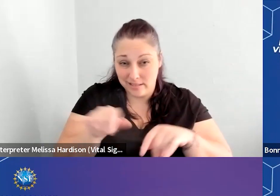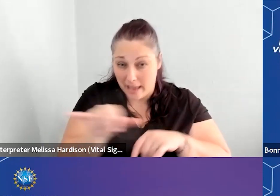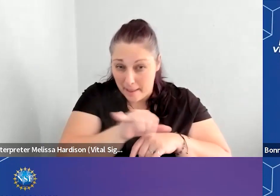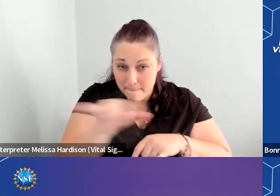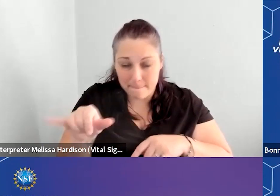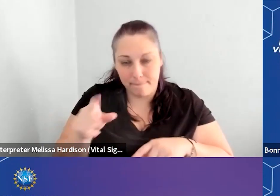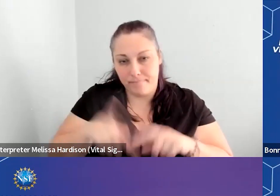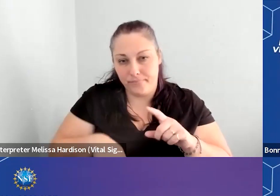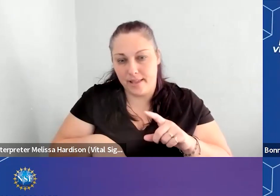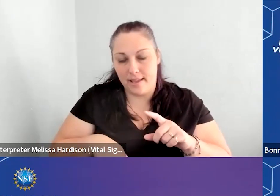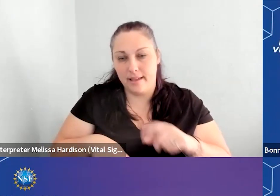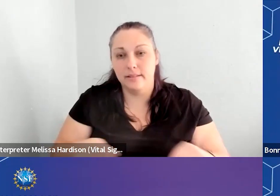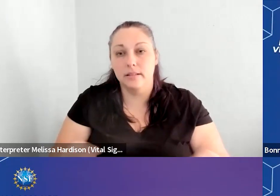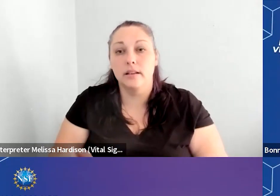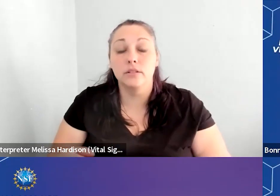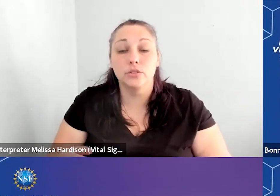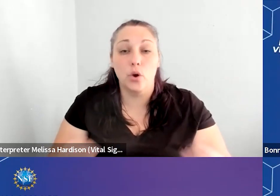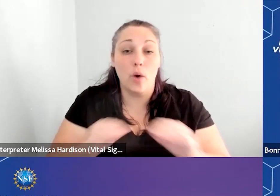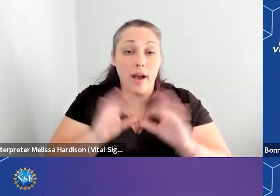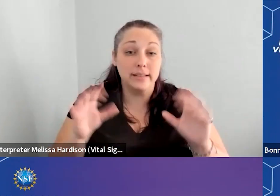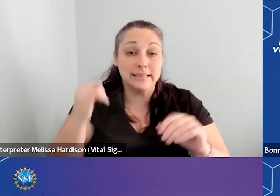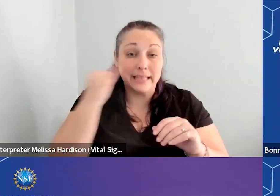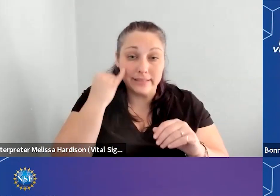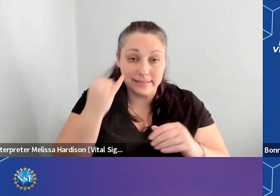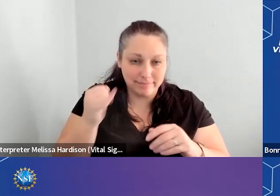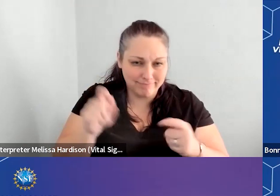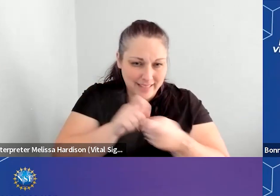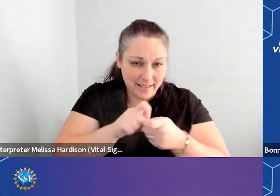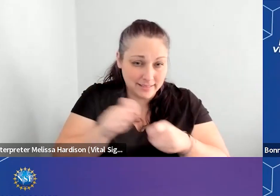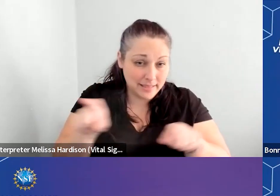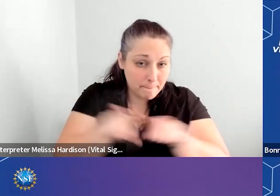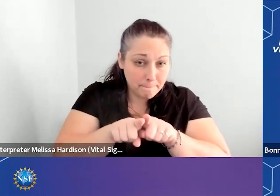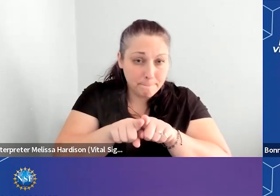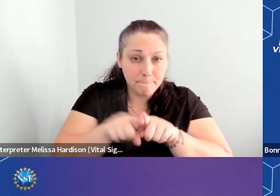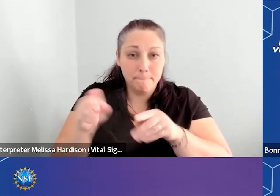So you know, it obviously -- right, if it's the same proposal, you can't submit a duplicate.